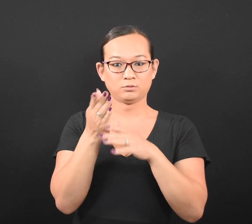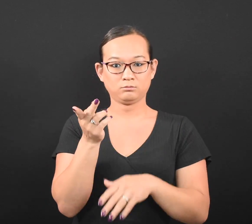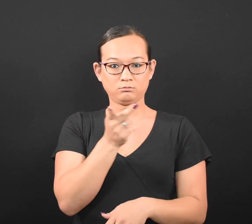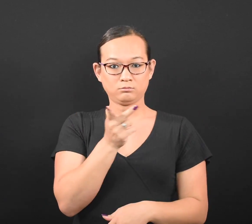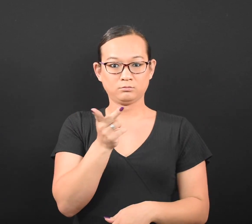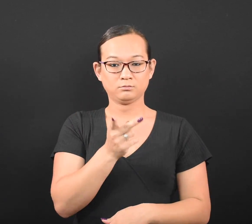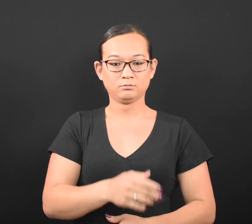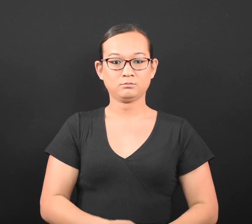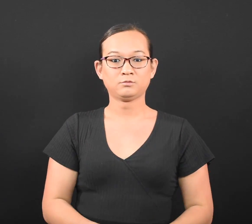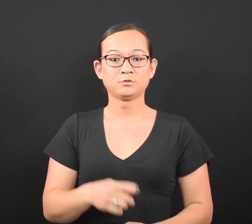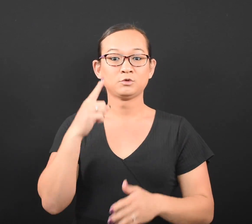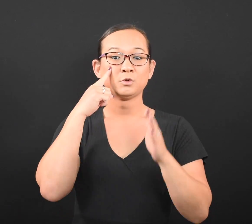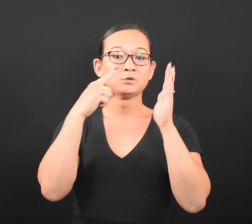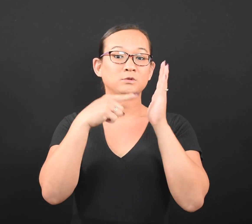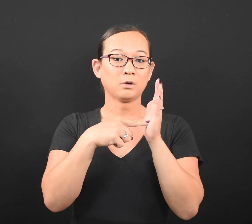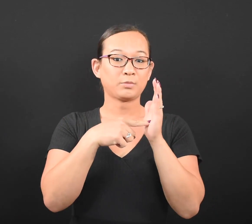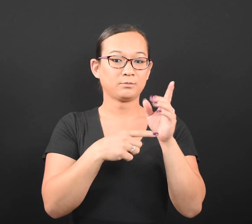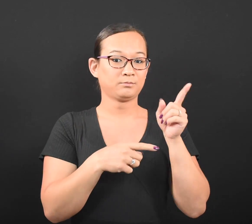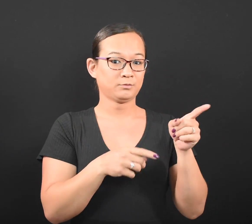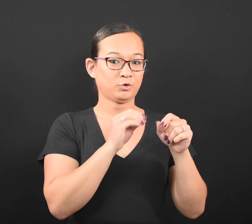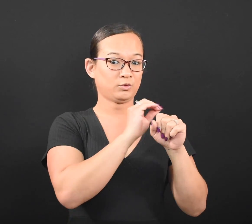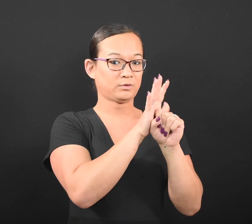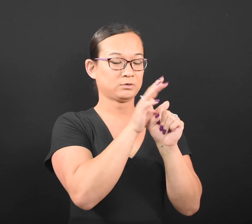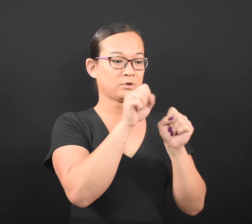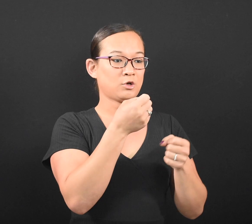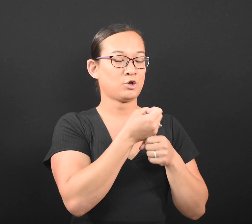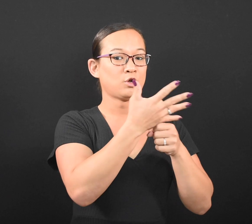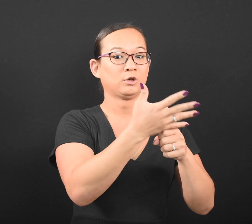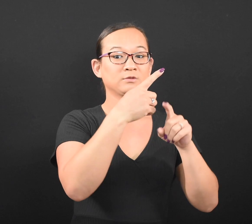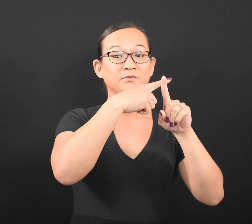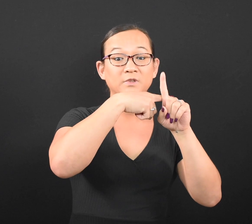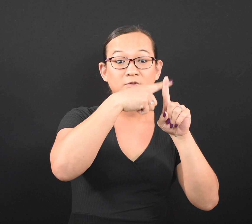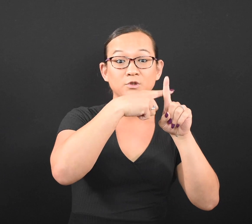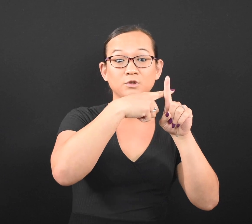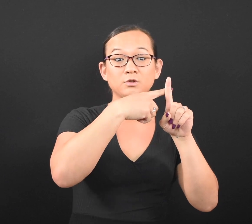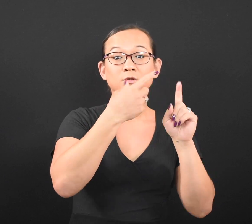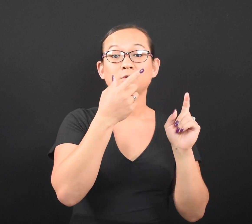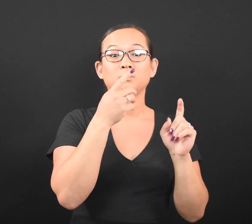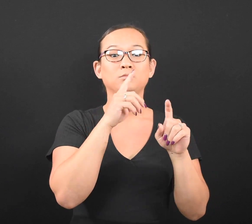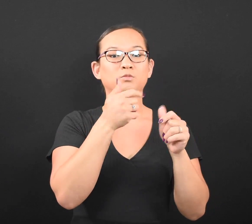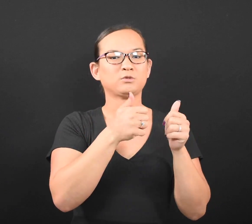For example, COVID-19 can cause fever, which is not a common symptom of seasonal allergies.